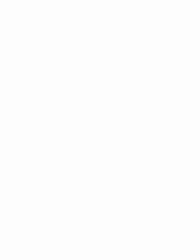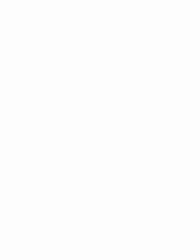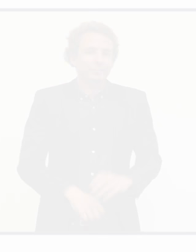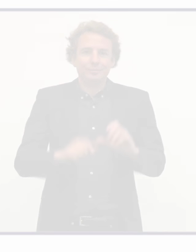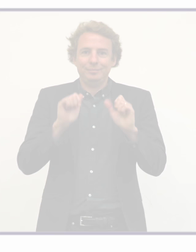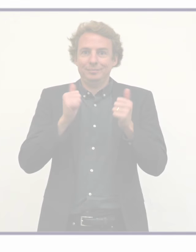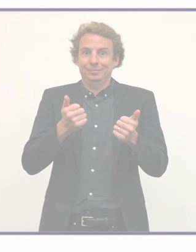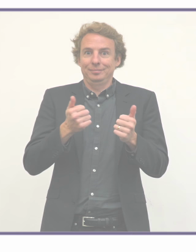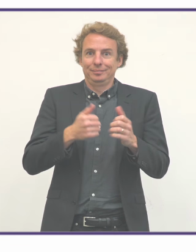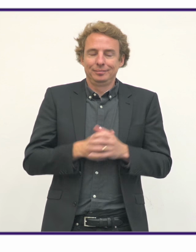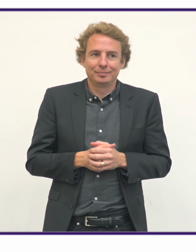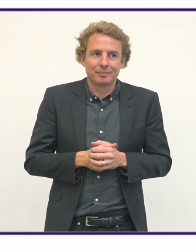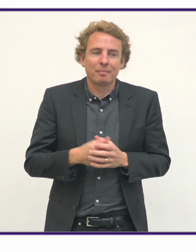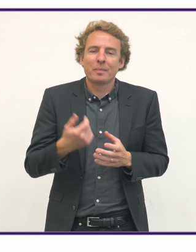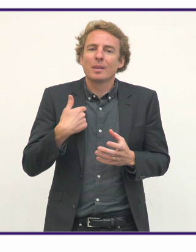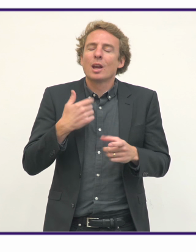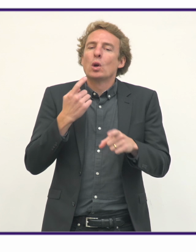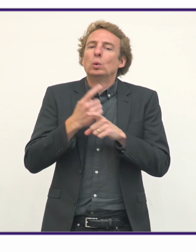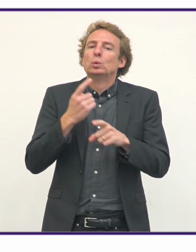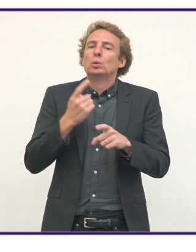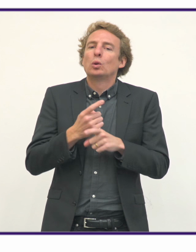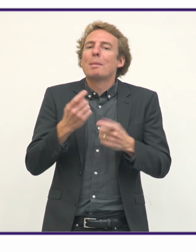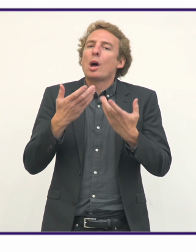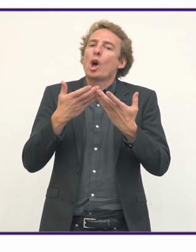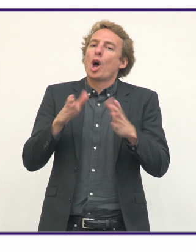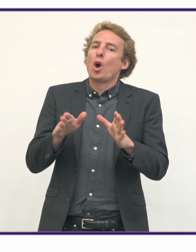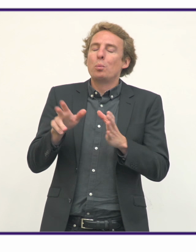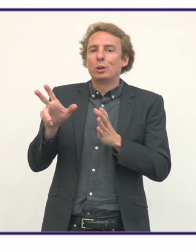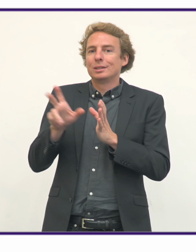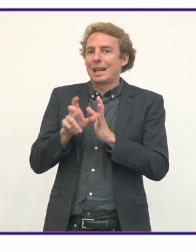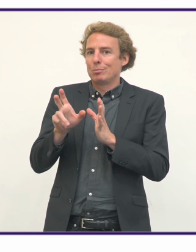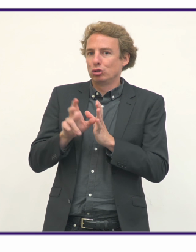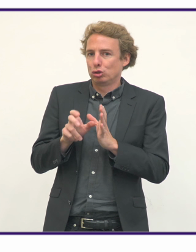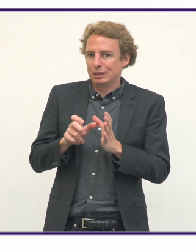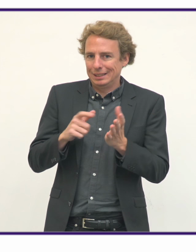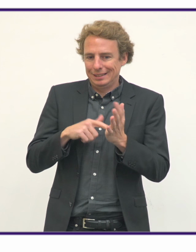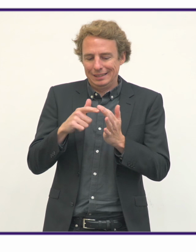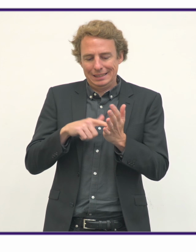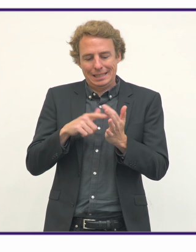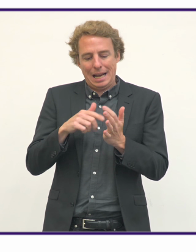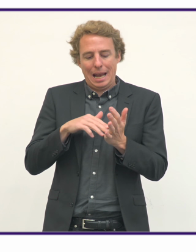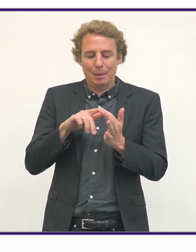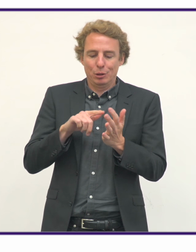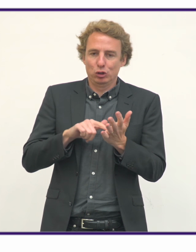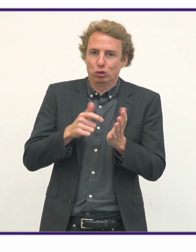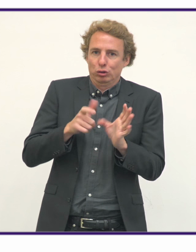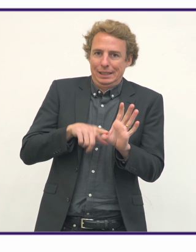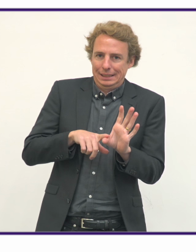All right, everybody. I'm going to be talking about OpenTelemetry, but it's not another OTel talk because I'm going to talk